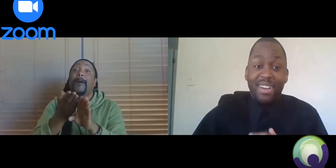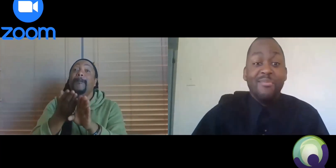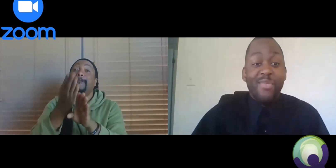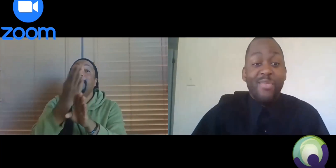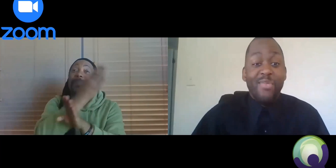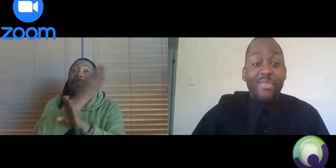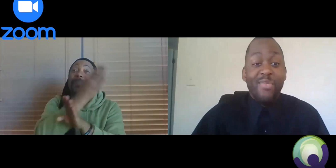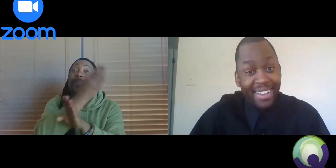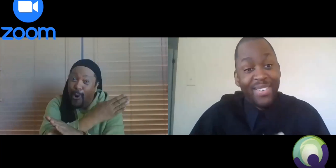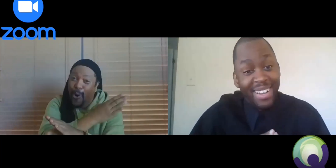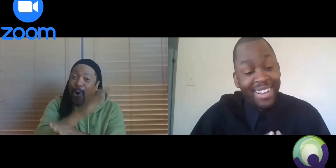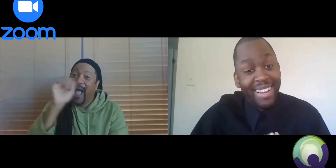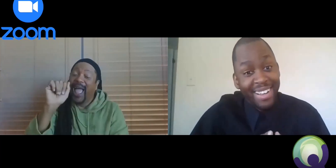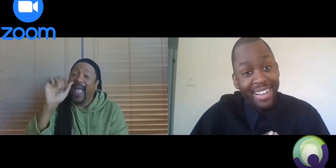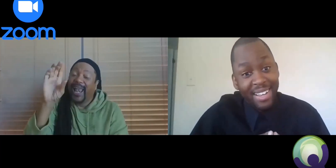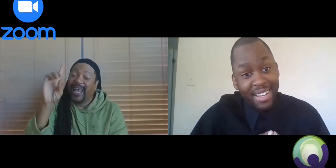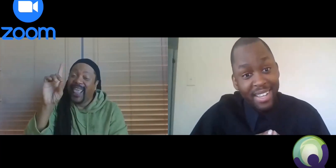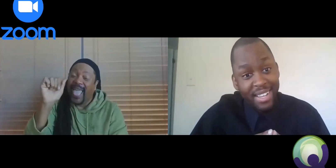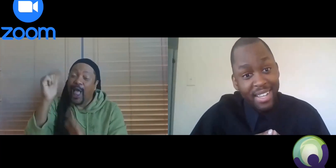Jonathan: Wow, in the 60’s!